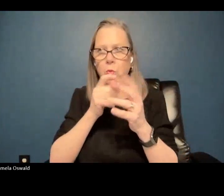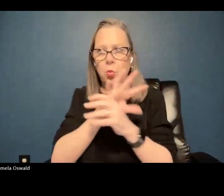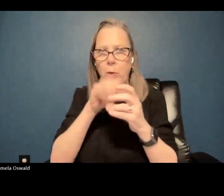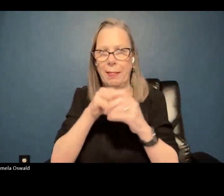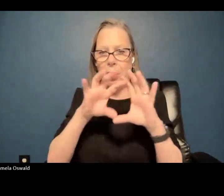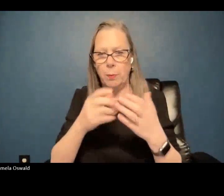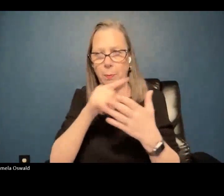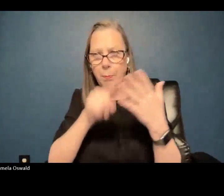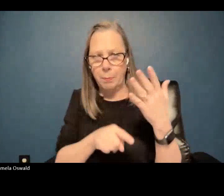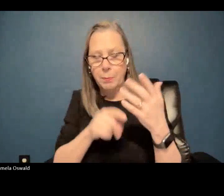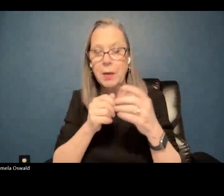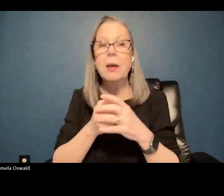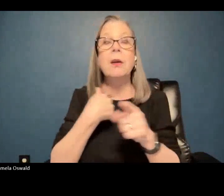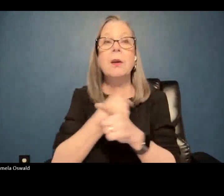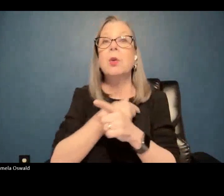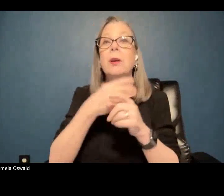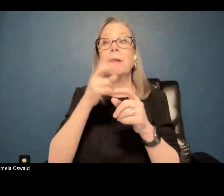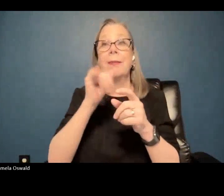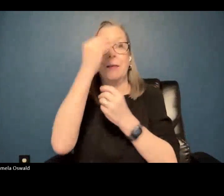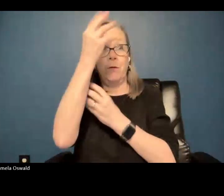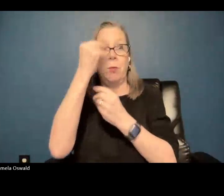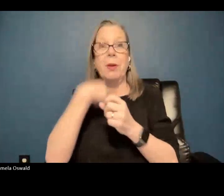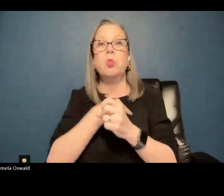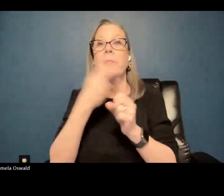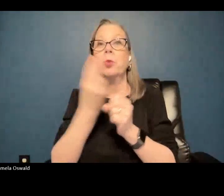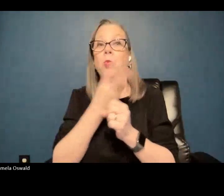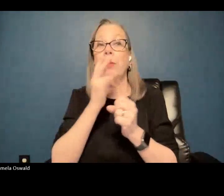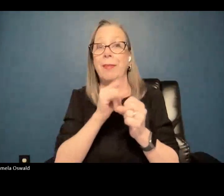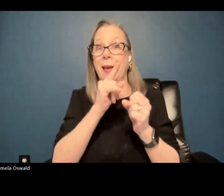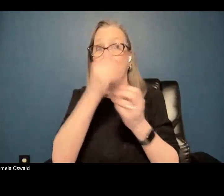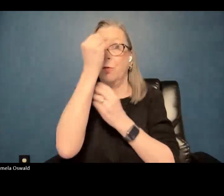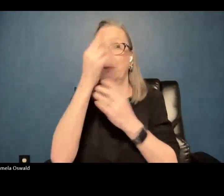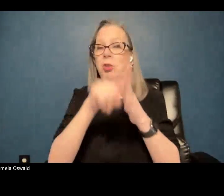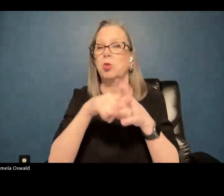And so we use that as a starting point because it was new to us in 2023,